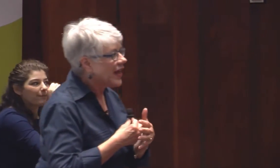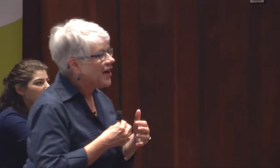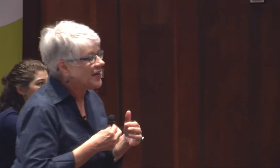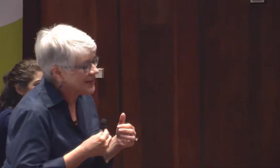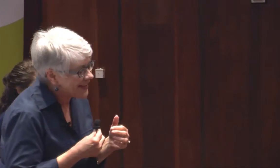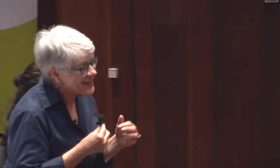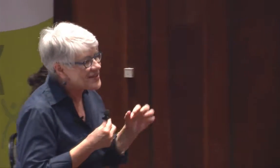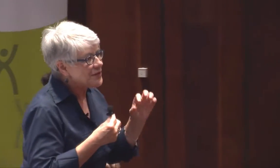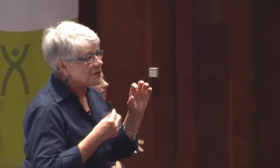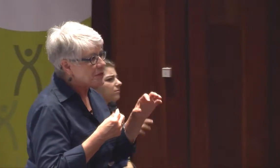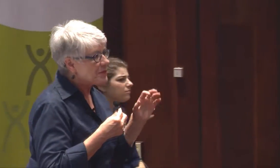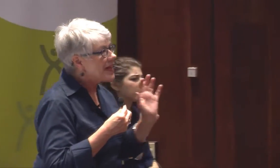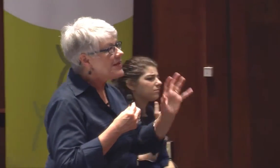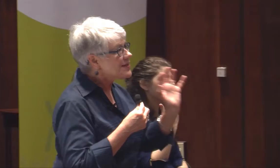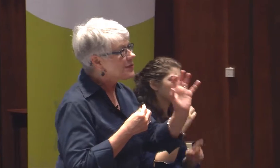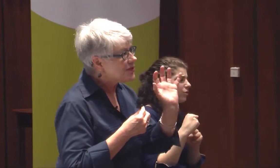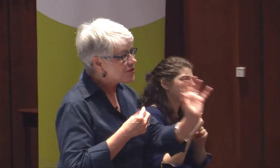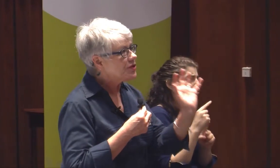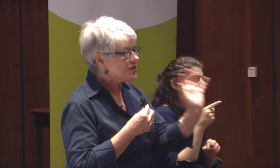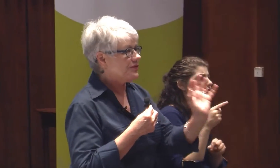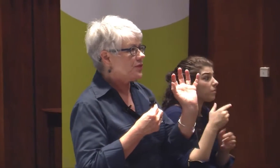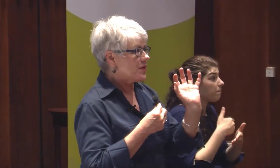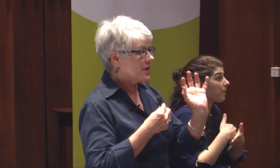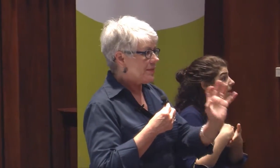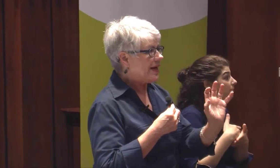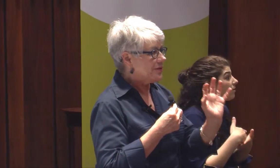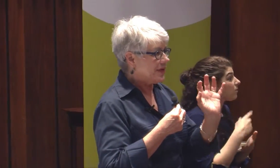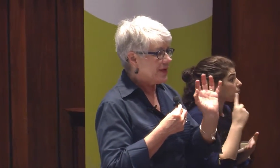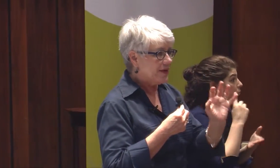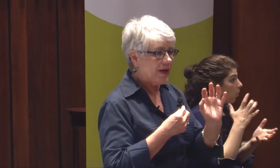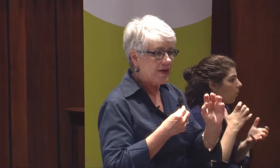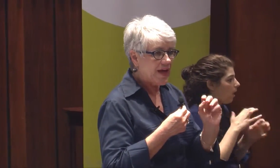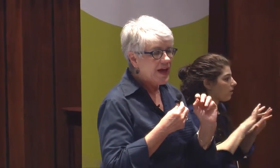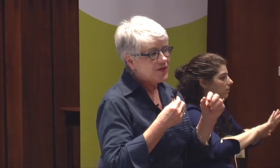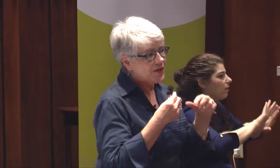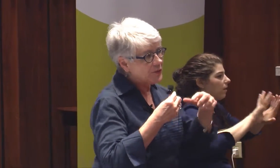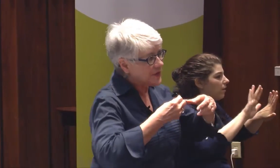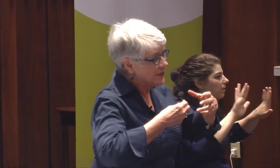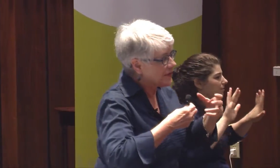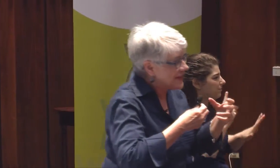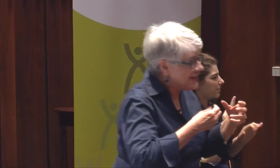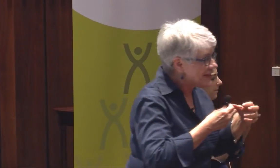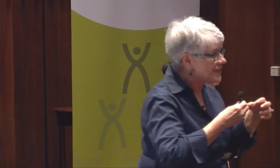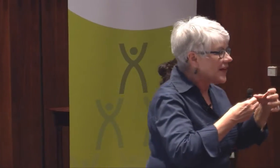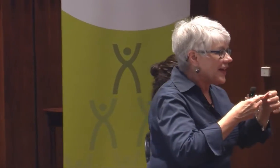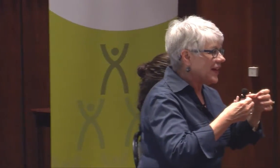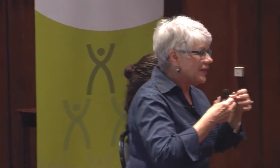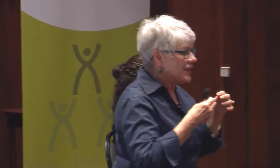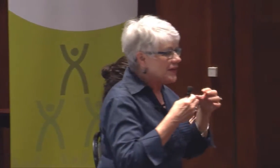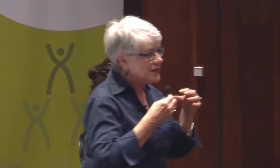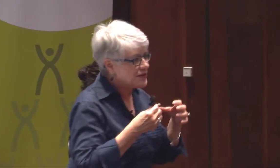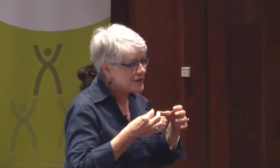So babies will search for a boundary. Okay, so when you're in the NICU the the nurses